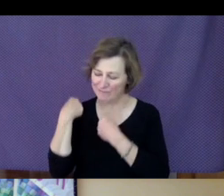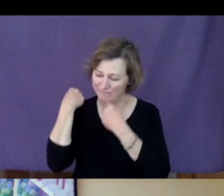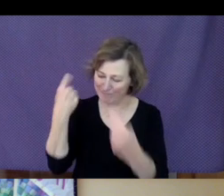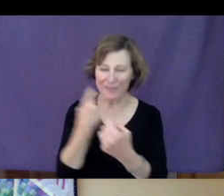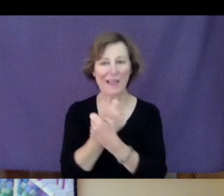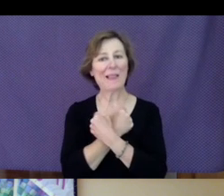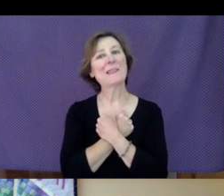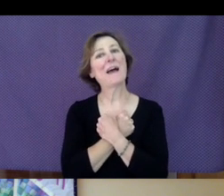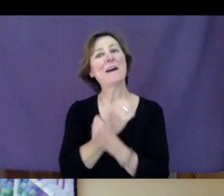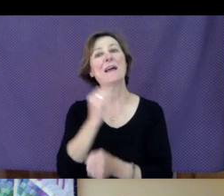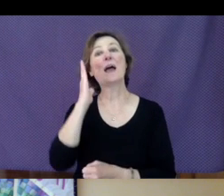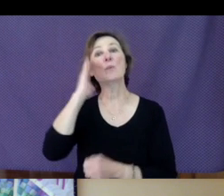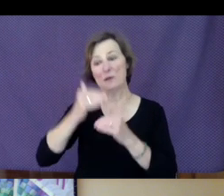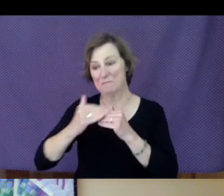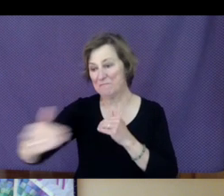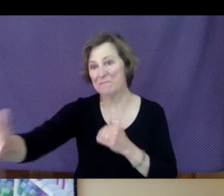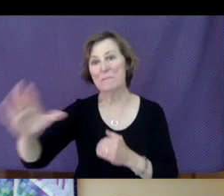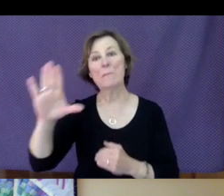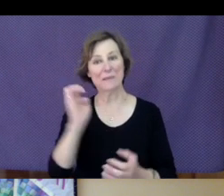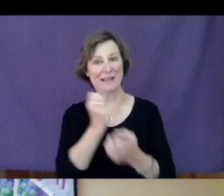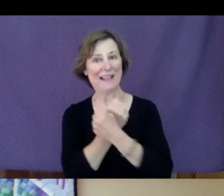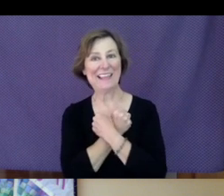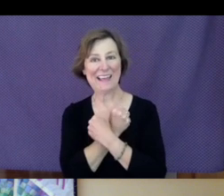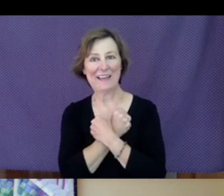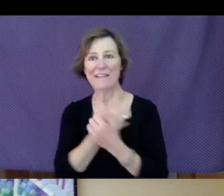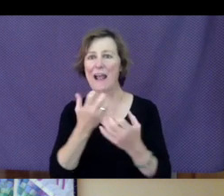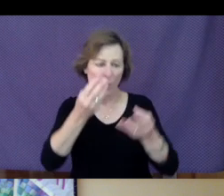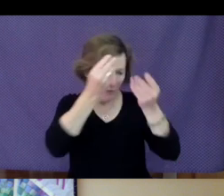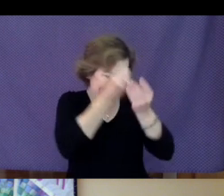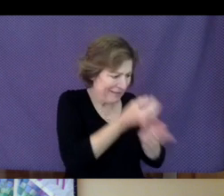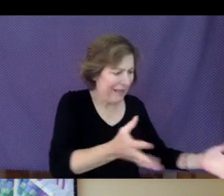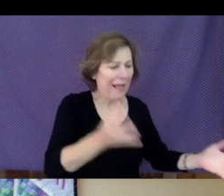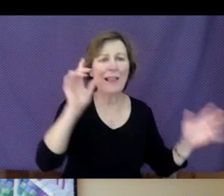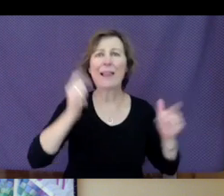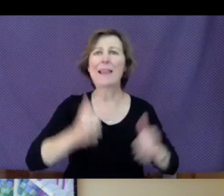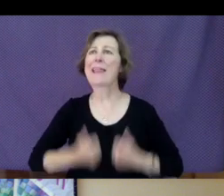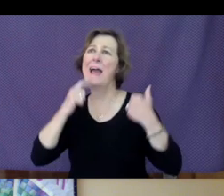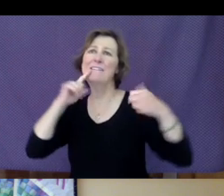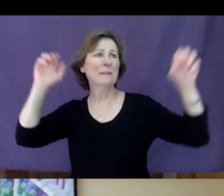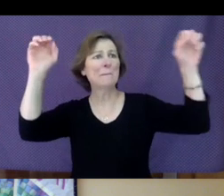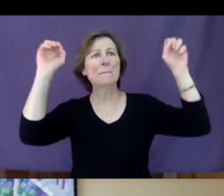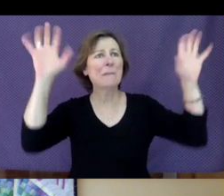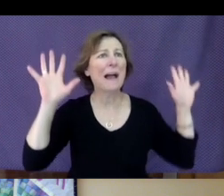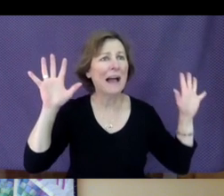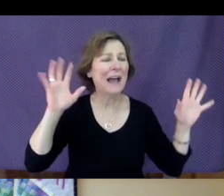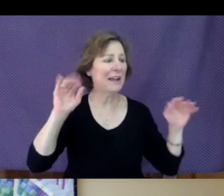I want to tell them that life is magic and wonderful and the best adventure